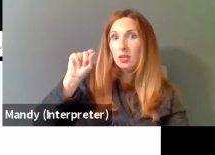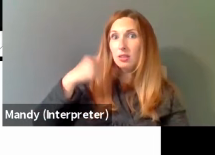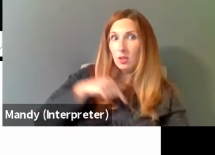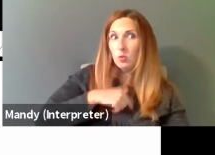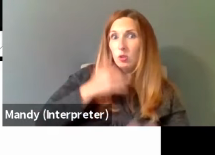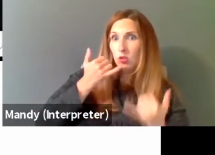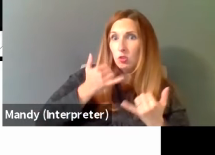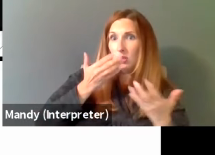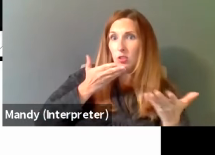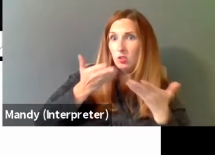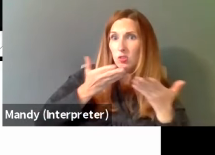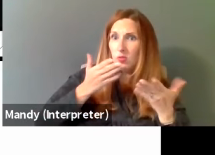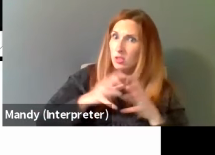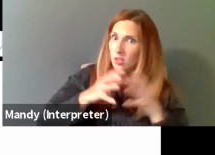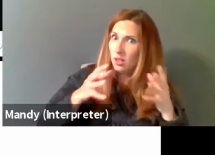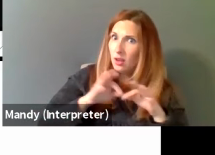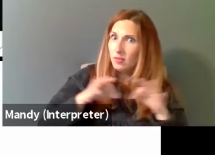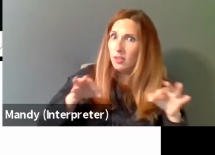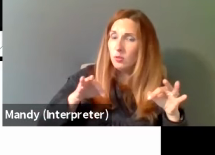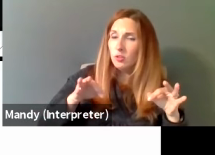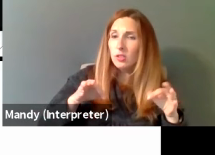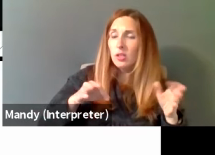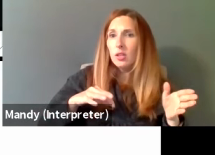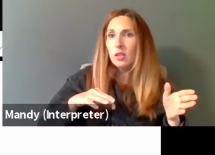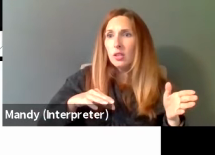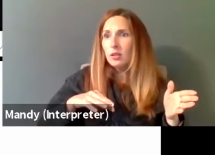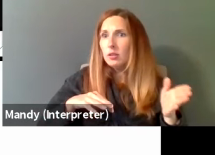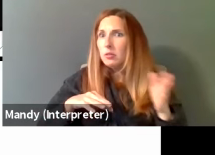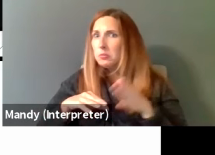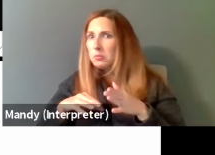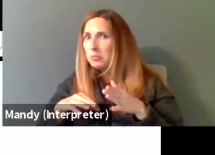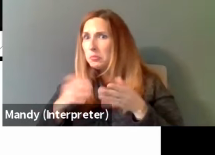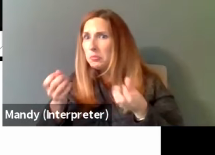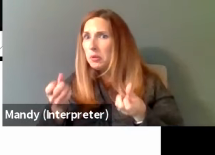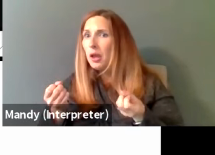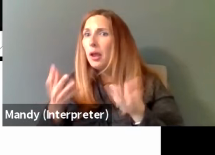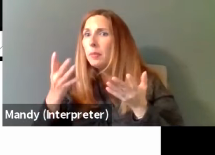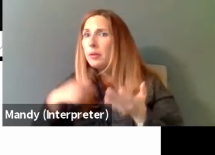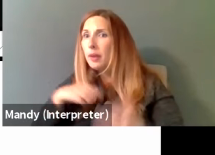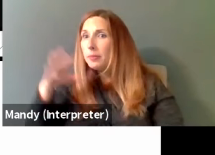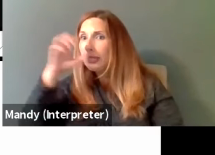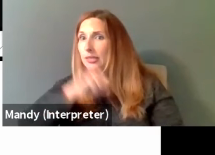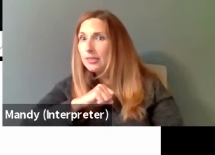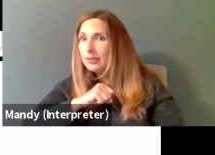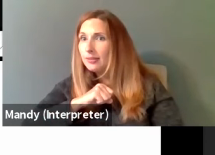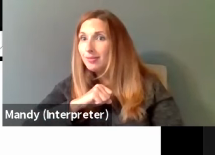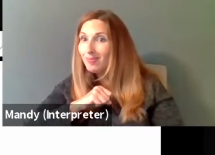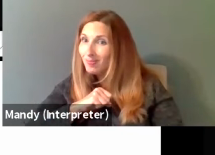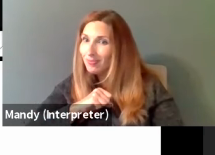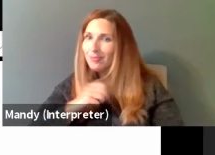which is a lot, the question is, how many are you missing? How many is out there?